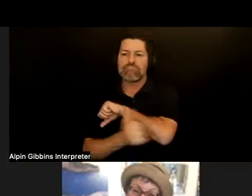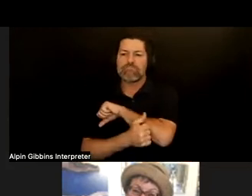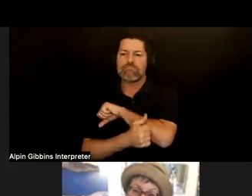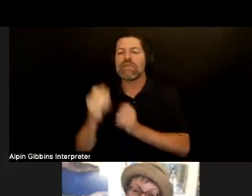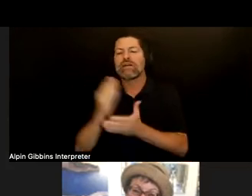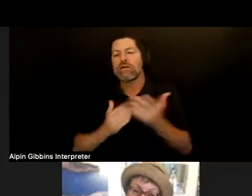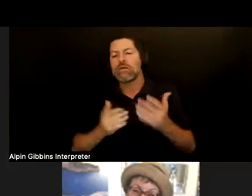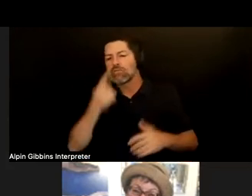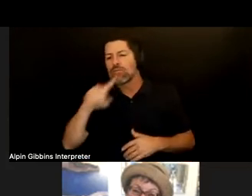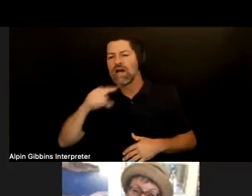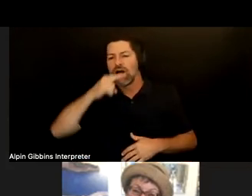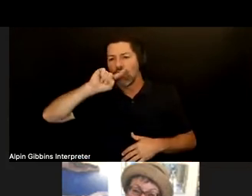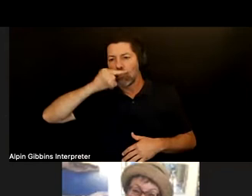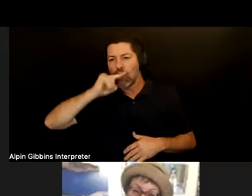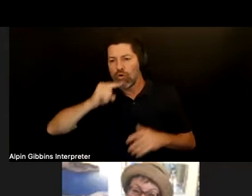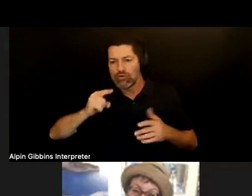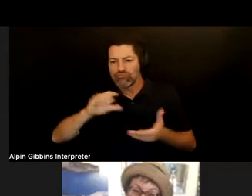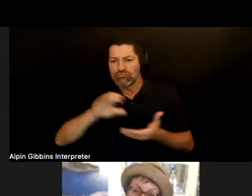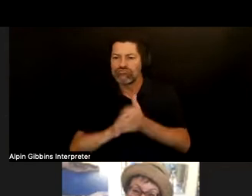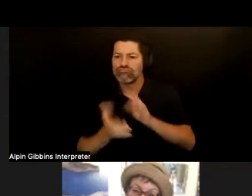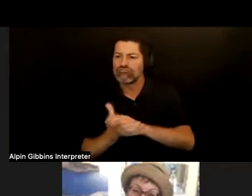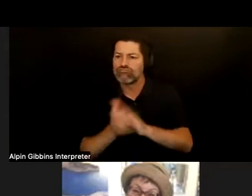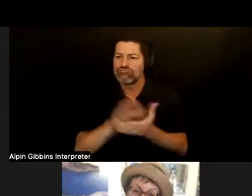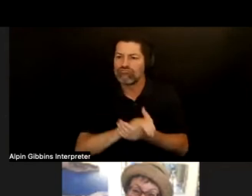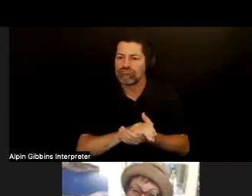a corn tortilla. 19:23:32 Some Jews will not eat rice, because